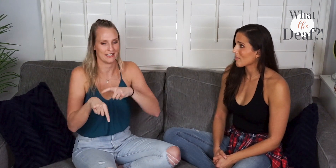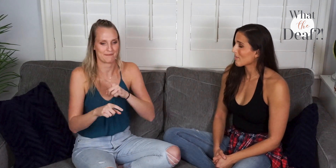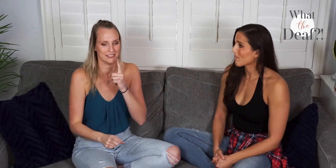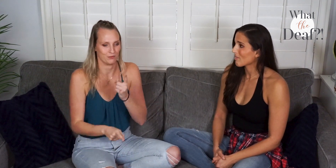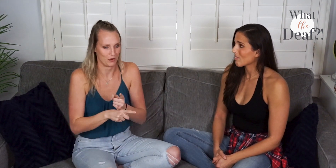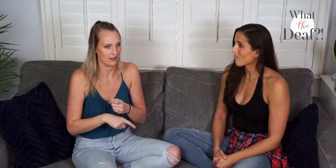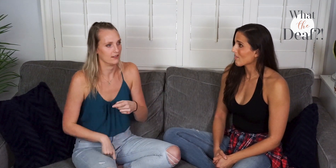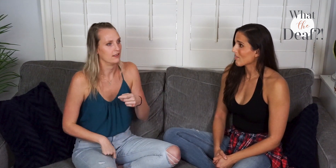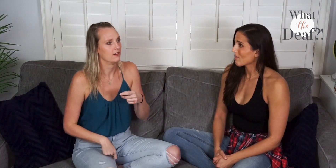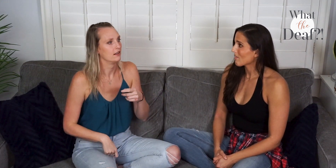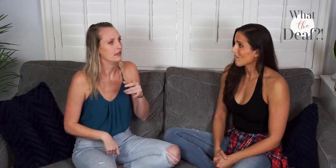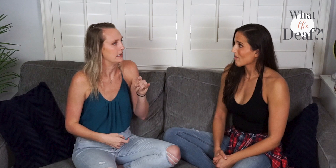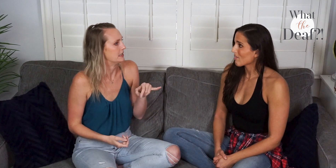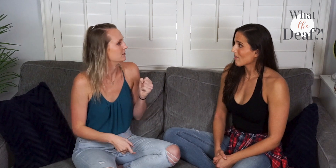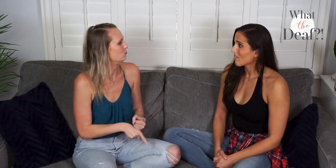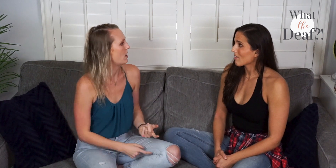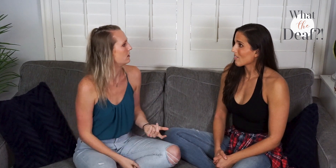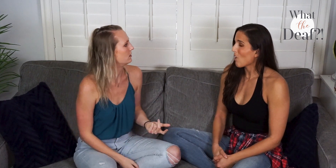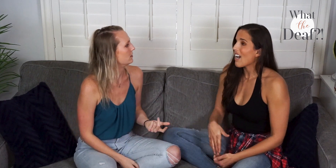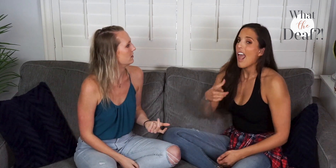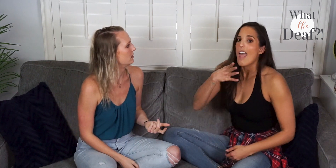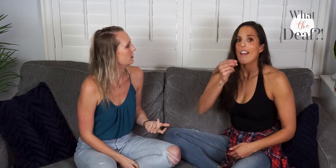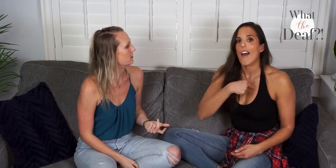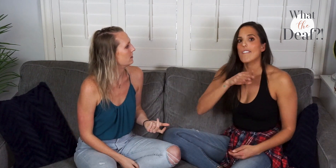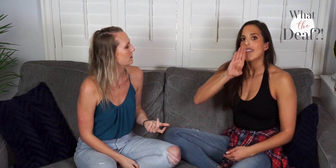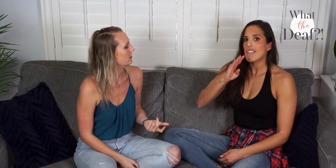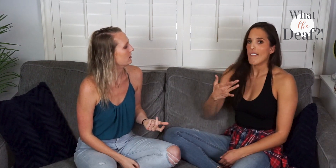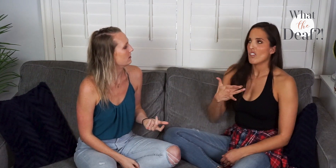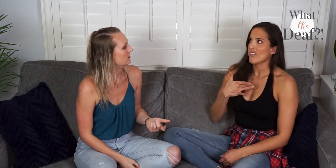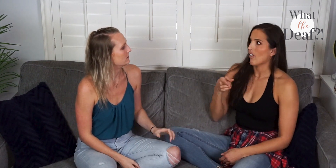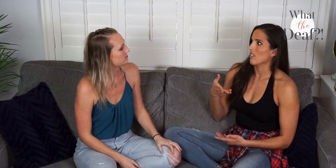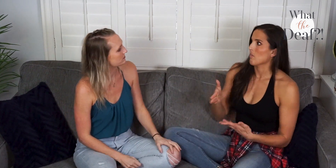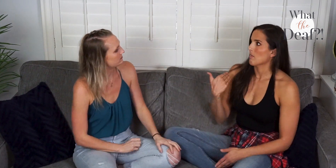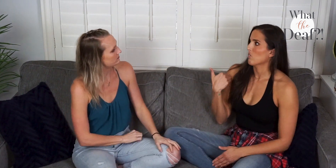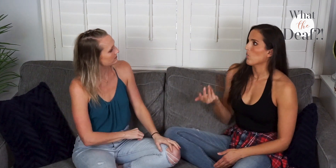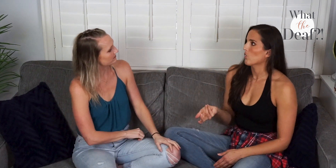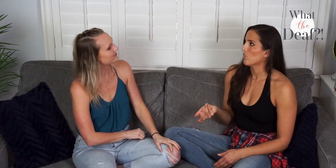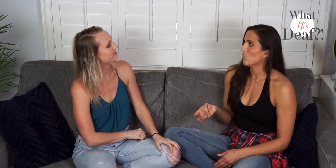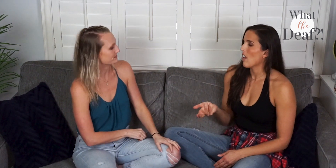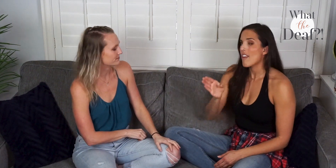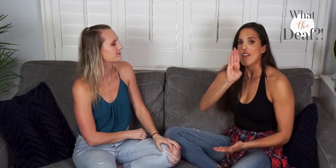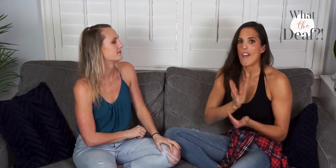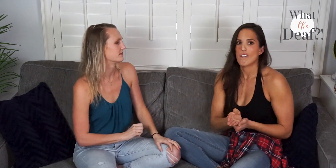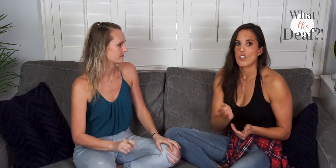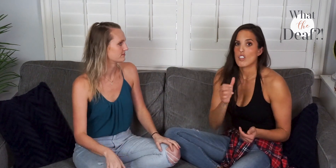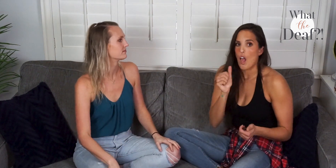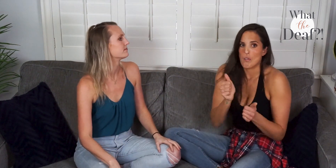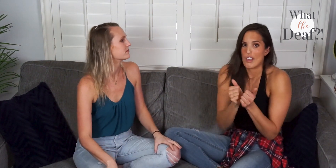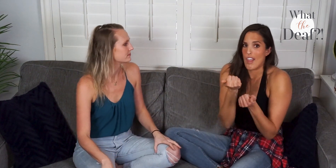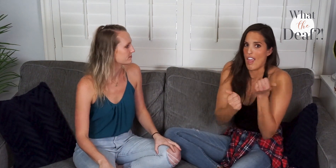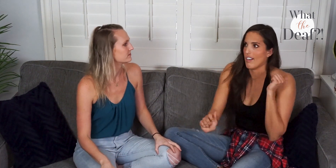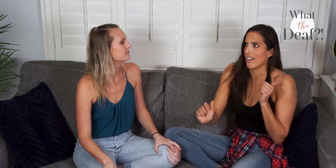when the time's right, the time's right. Right. And I've never felt this way before, never.